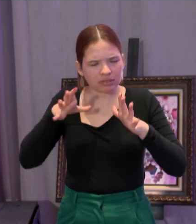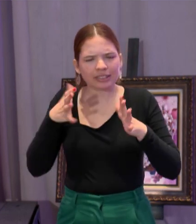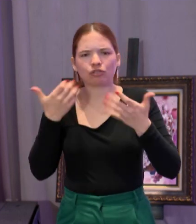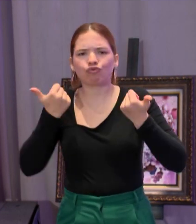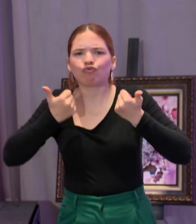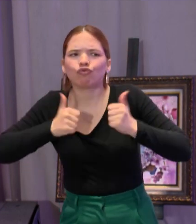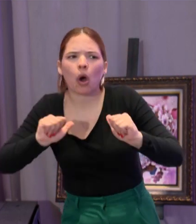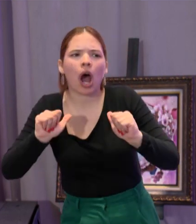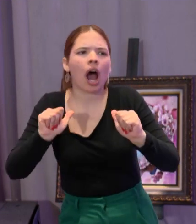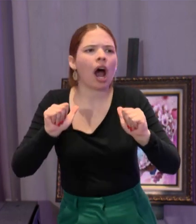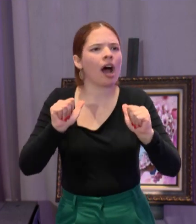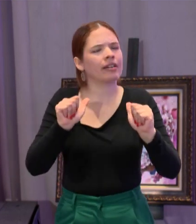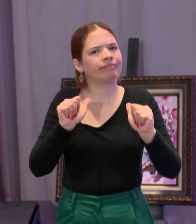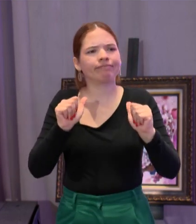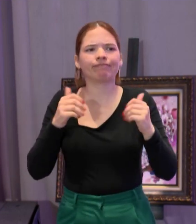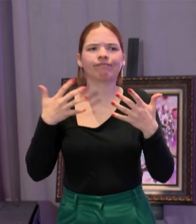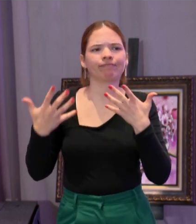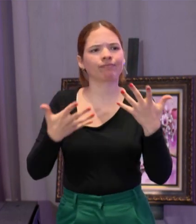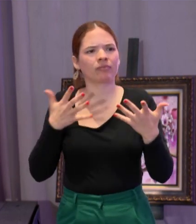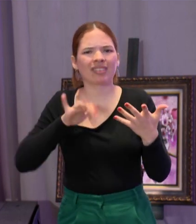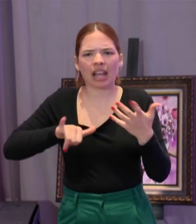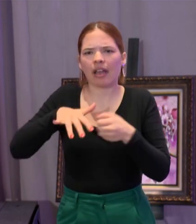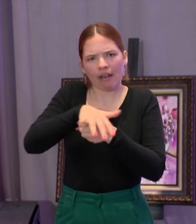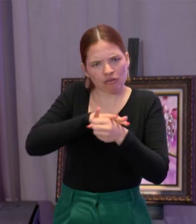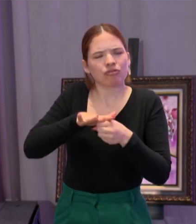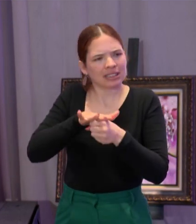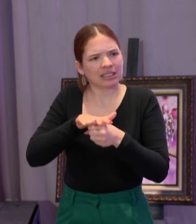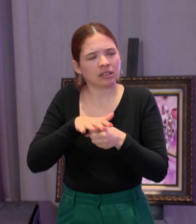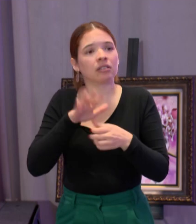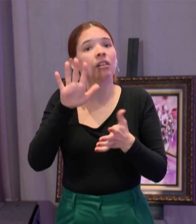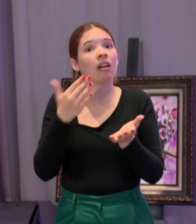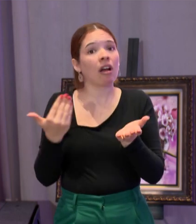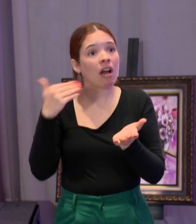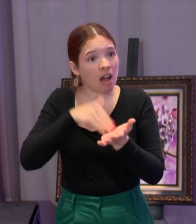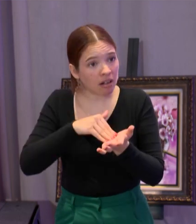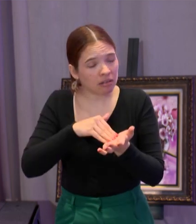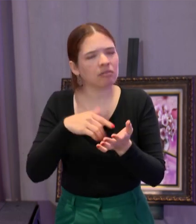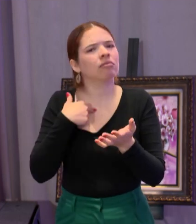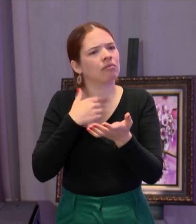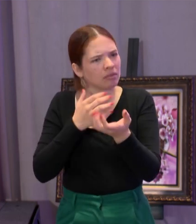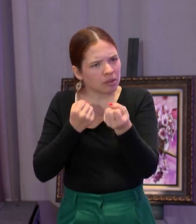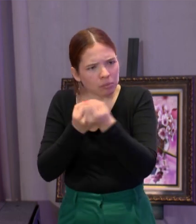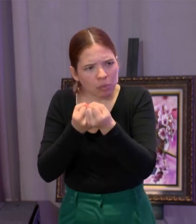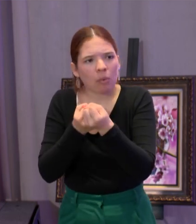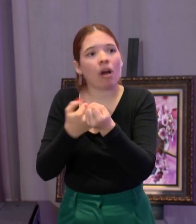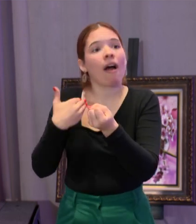THE FESTIVAL ACROSS THE NATIONAL CAPITAL REGION. WE'LL ONCE AGAIN SPONSOR AND